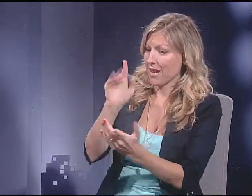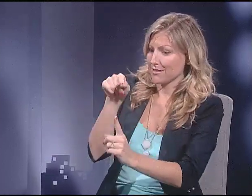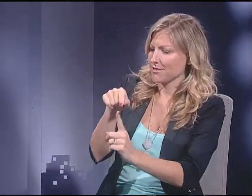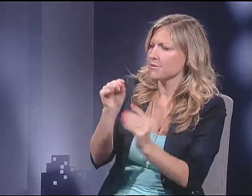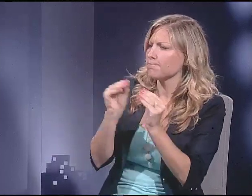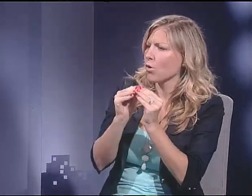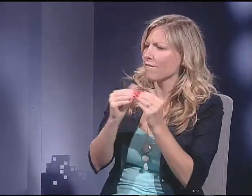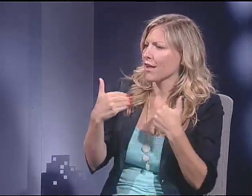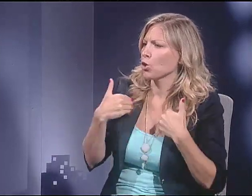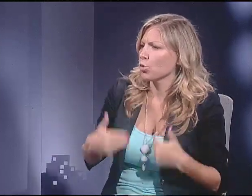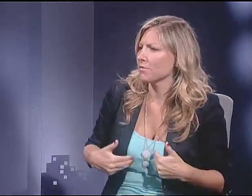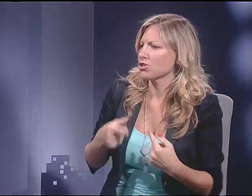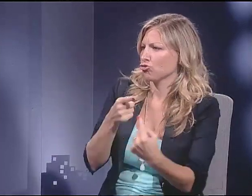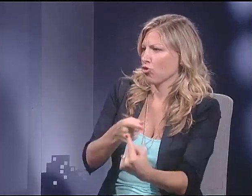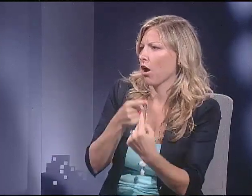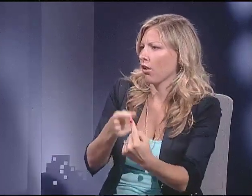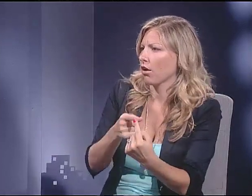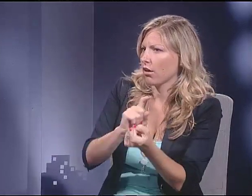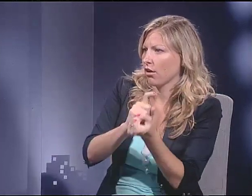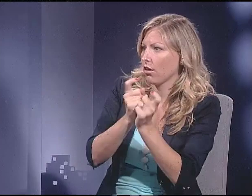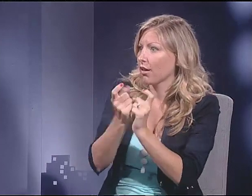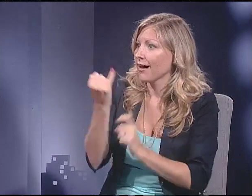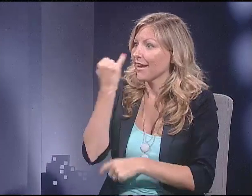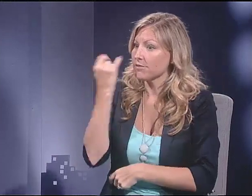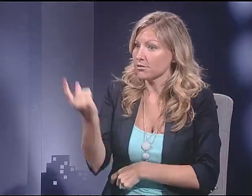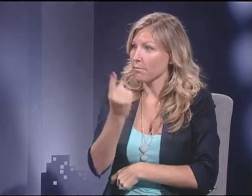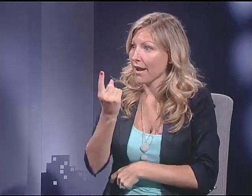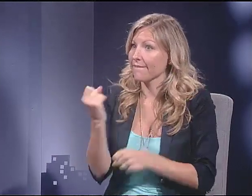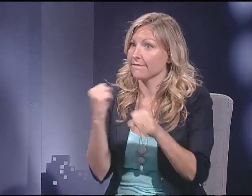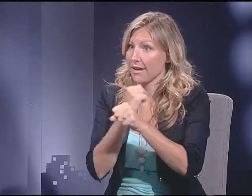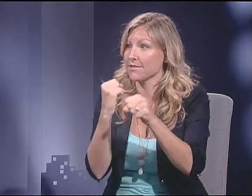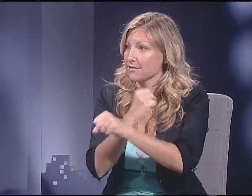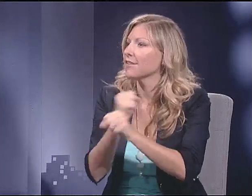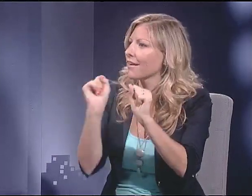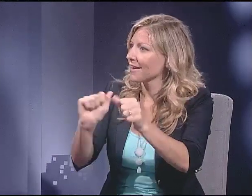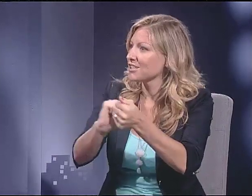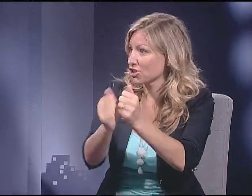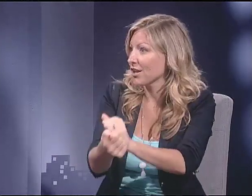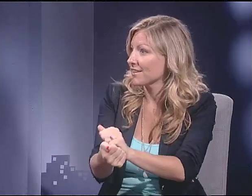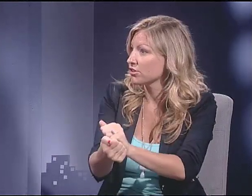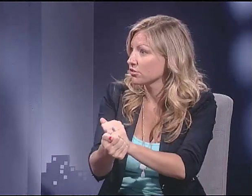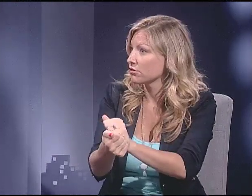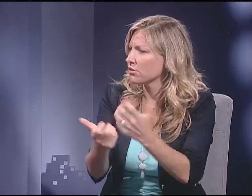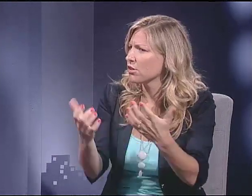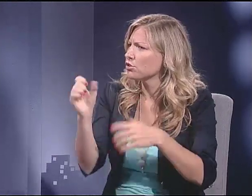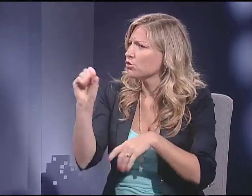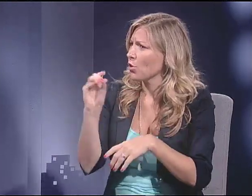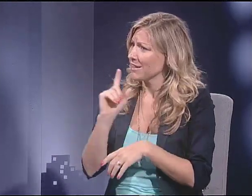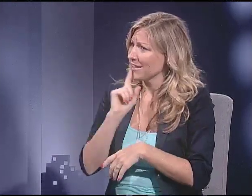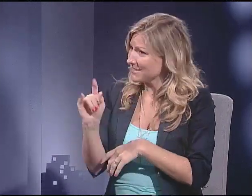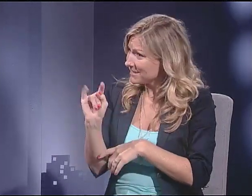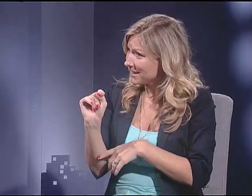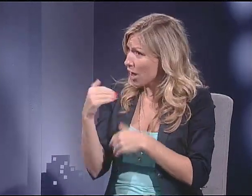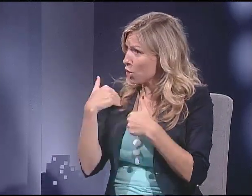So it seems that rights have been a real human struggle for many years that people fight to change rights.